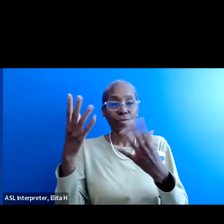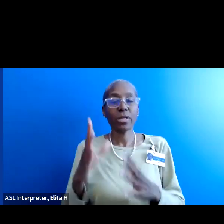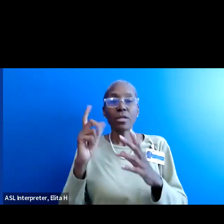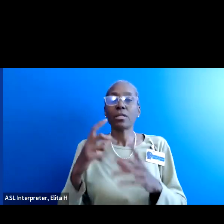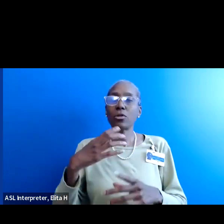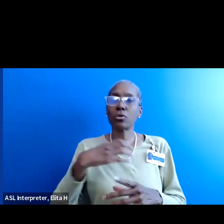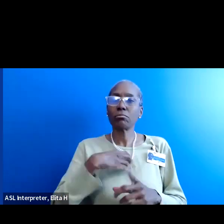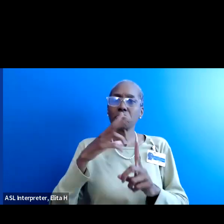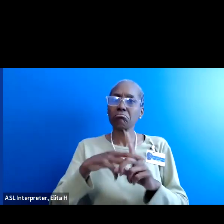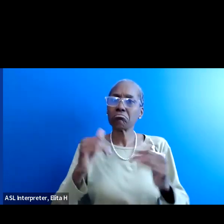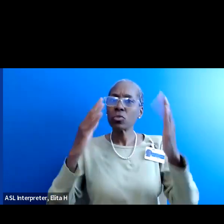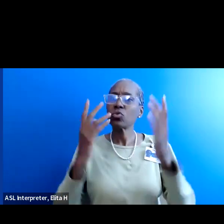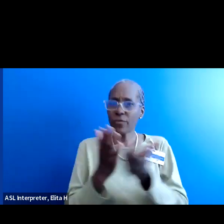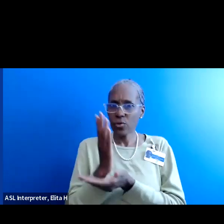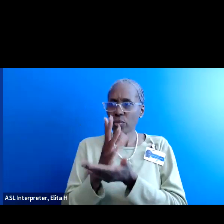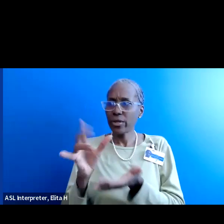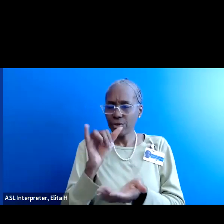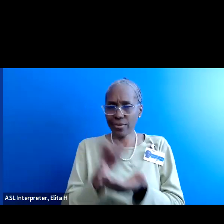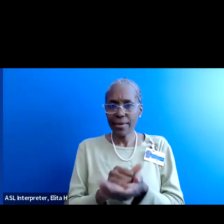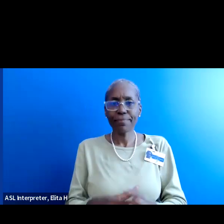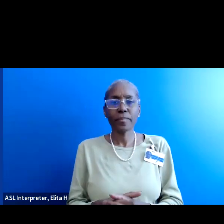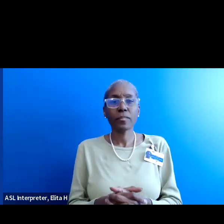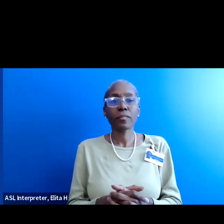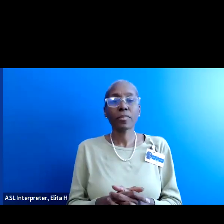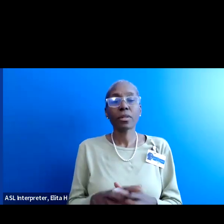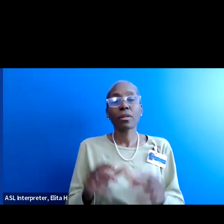you certainly have the right to do so. And durable medical equipment.